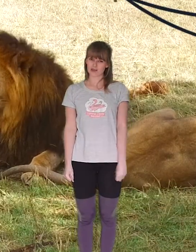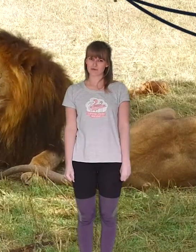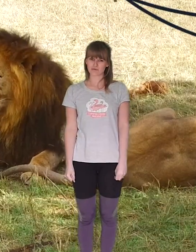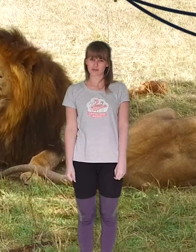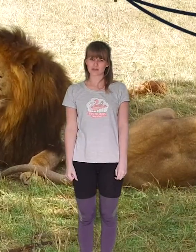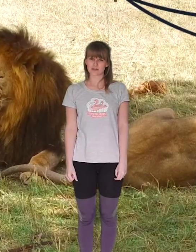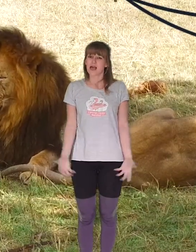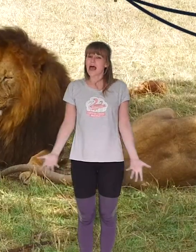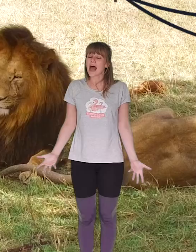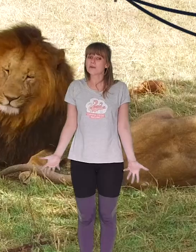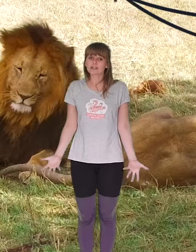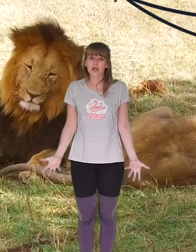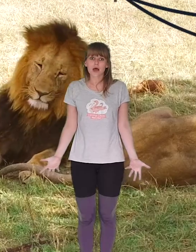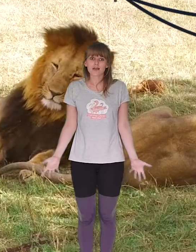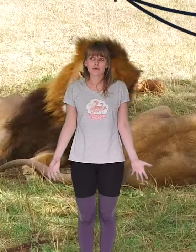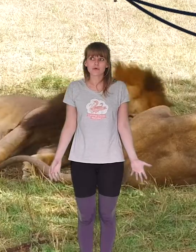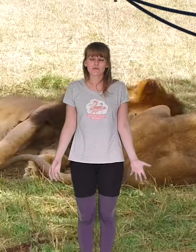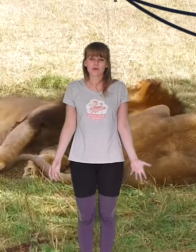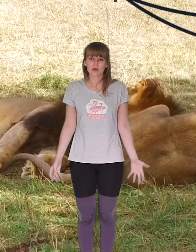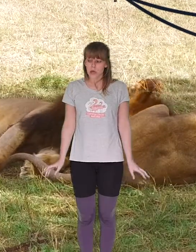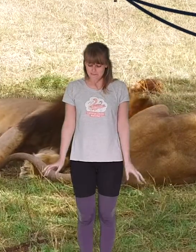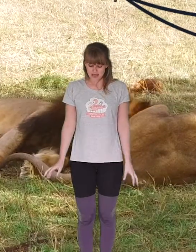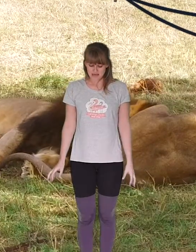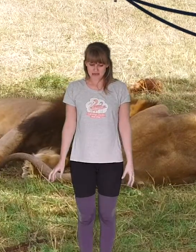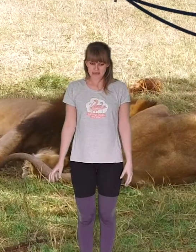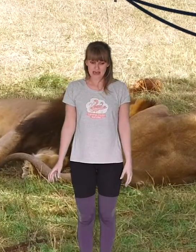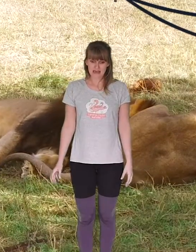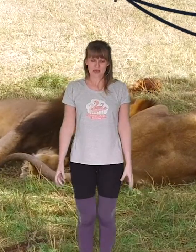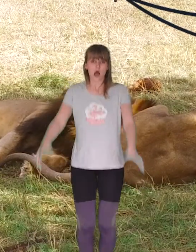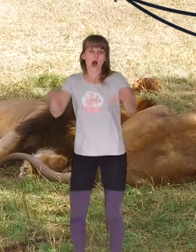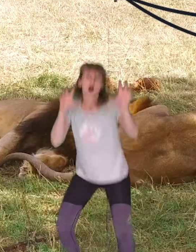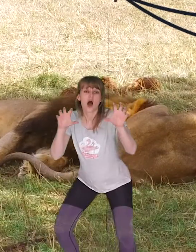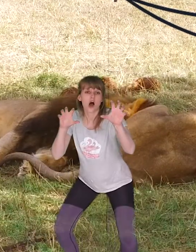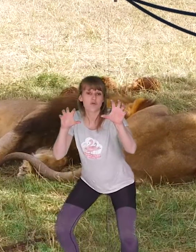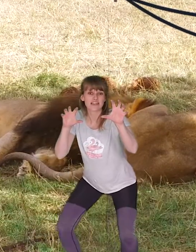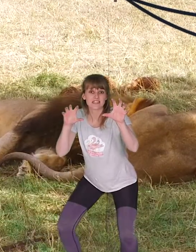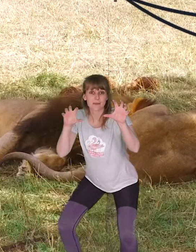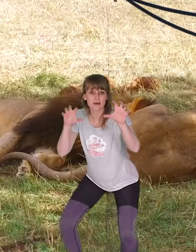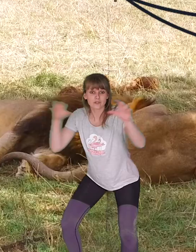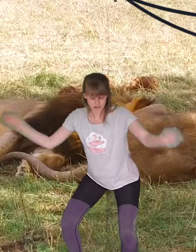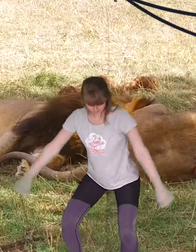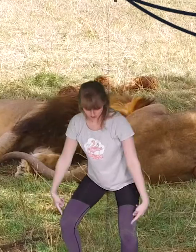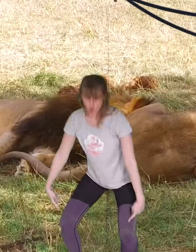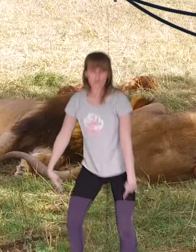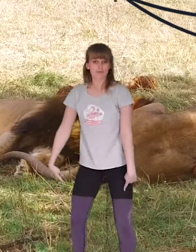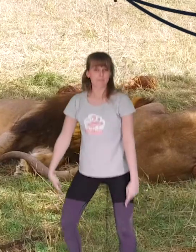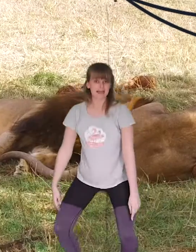movements? How does a lion move? Maybe they are ready to pounce with bendy knees?